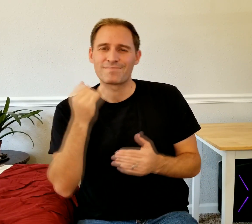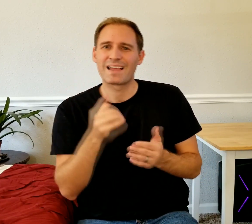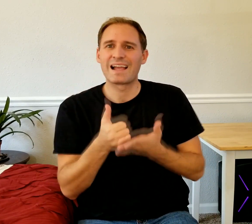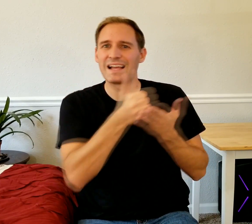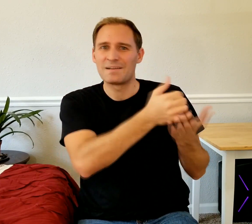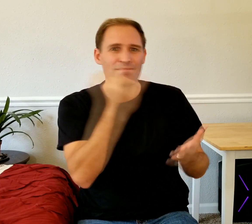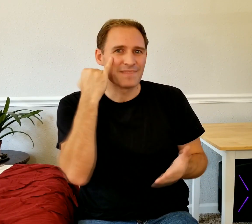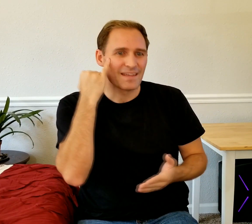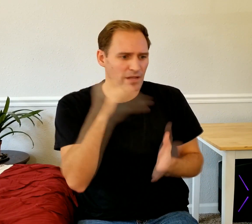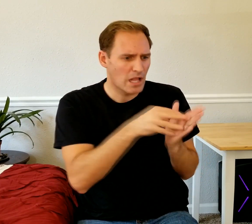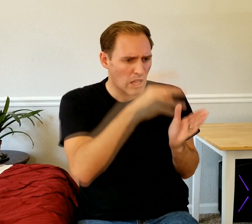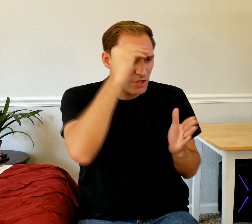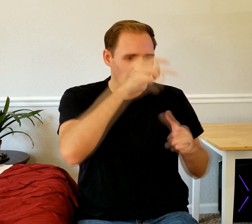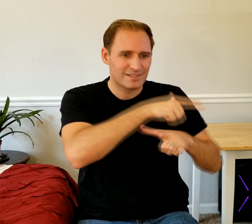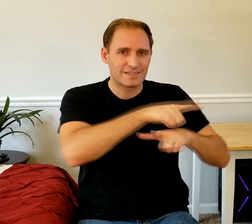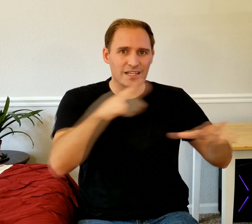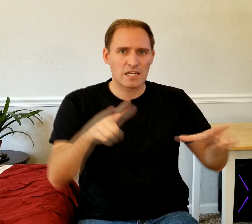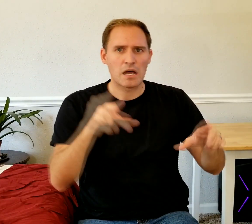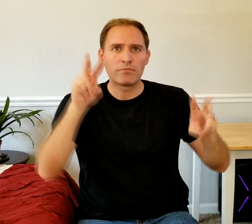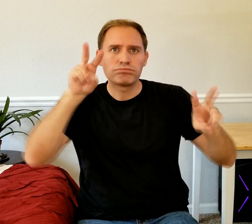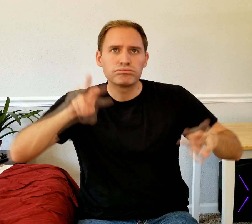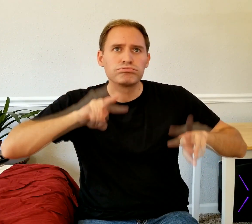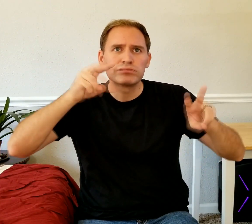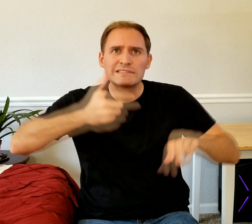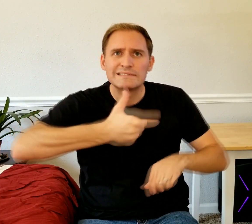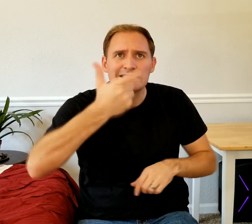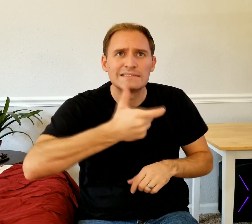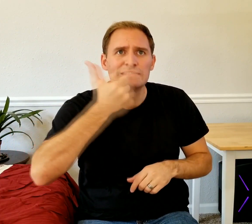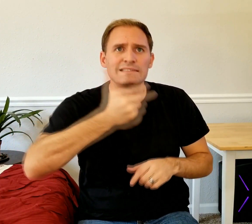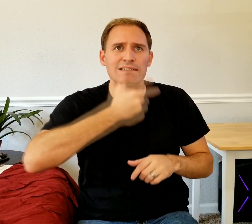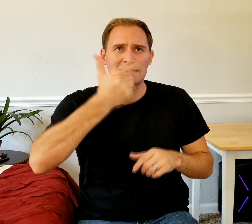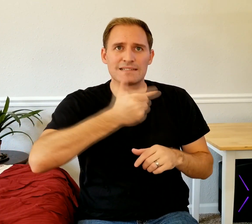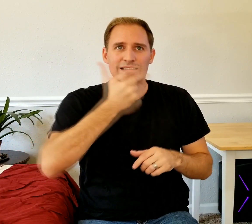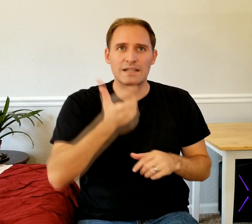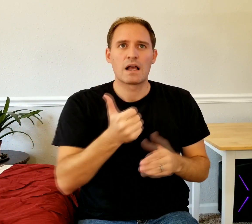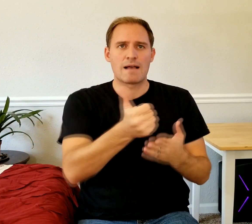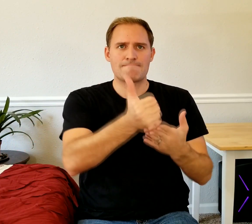wet, and one of the best ways to really dive into the language and to make that